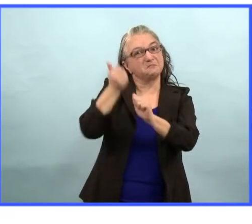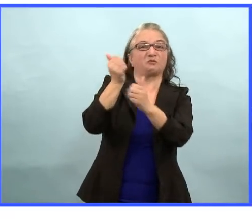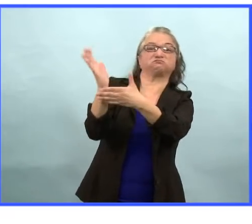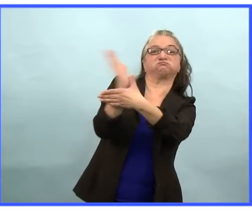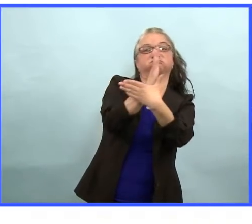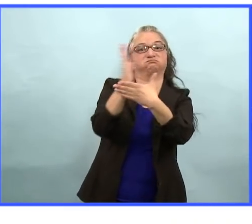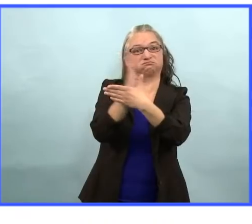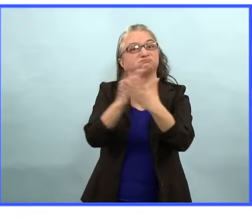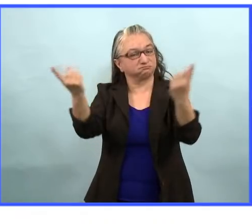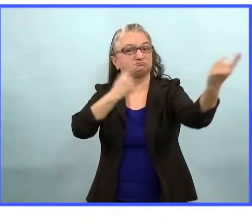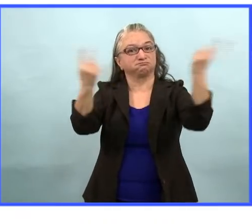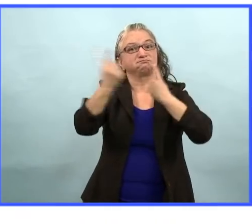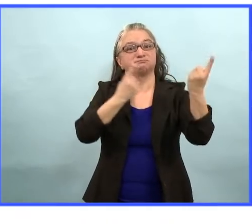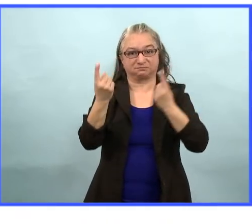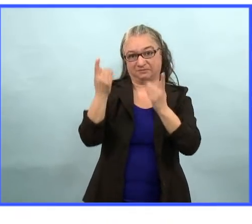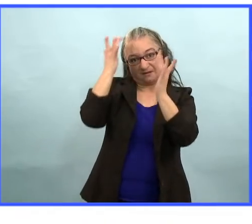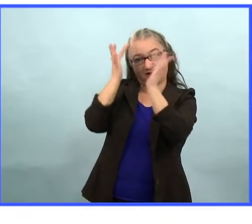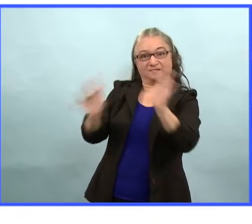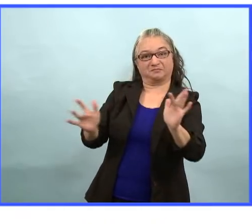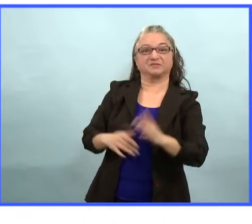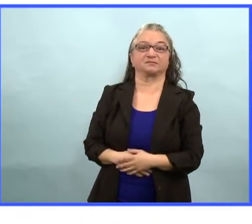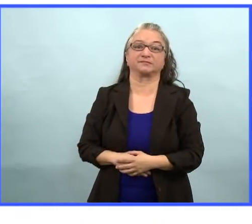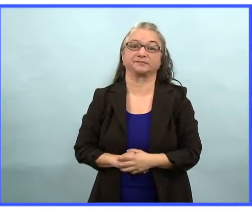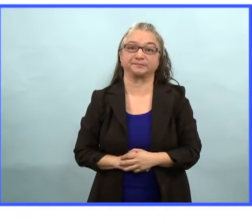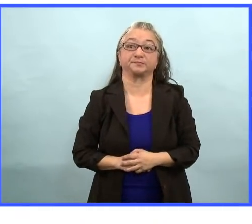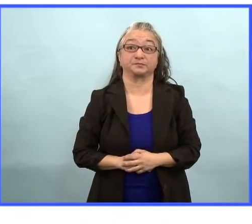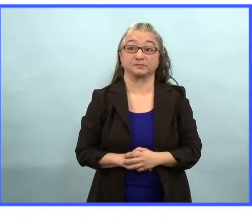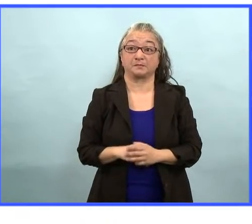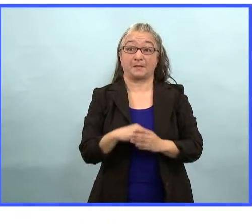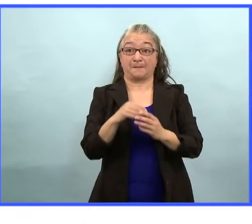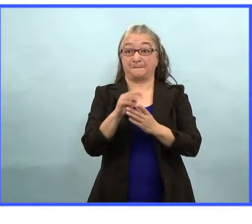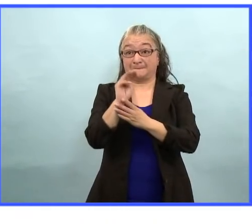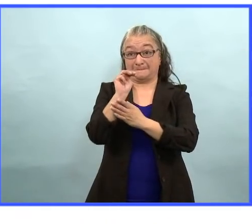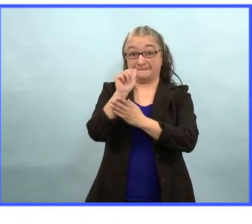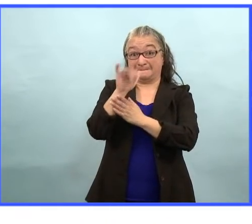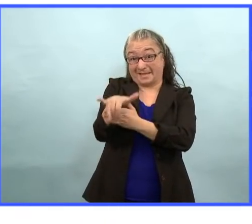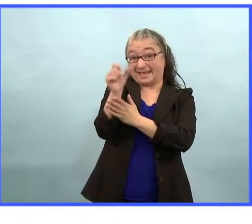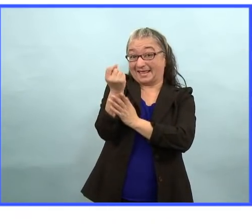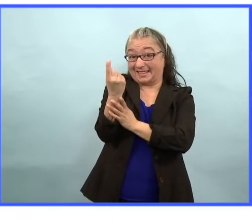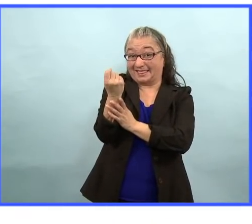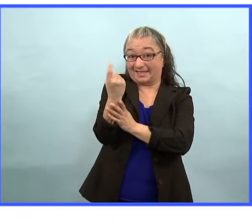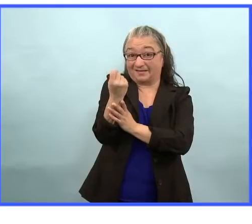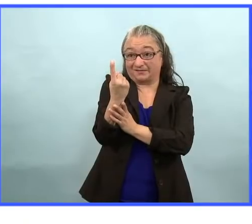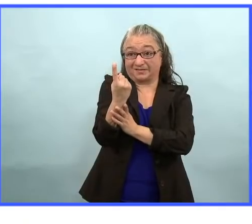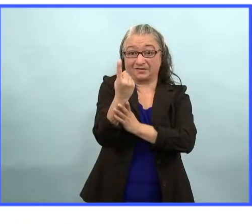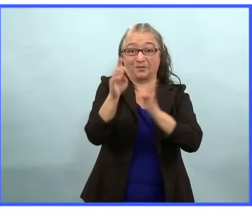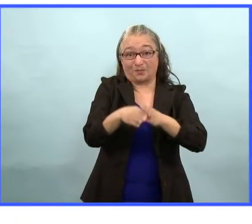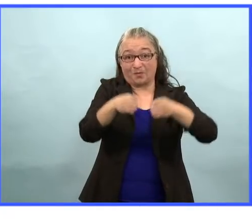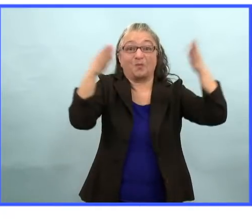paid leave for attendance at a vaccine appointment was introduced and on june 3rd community outreach